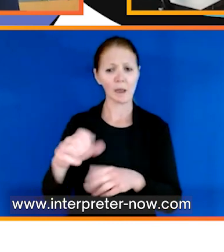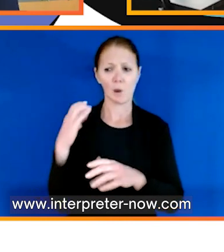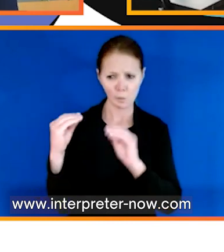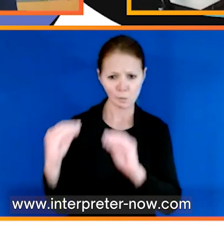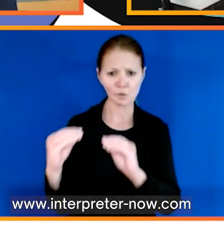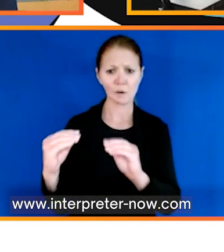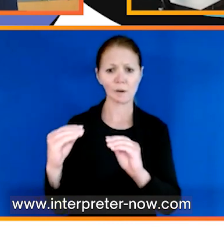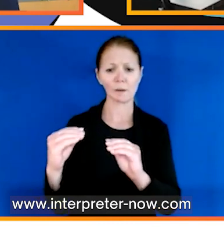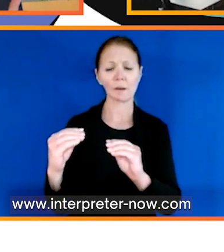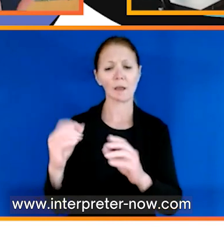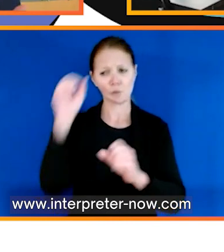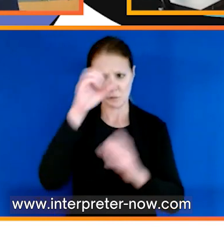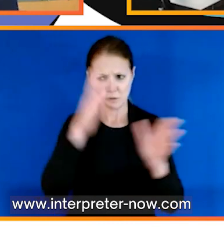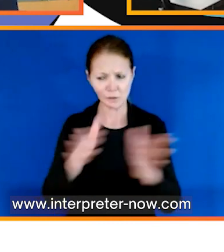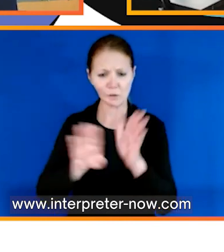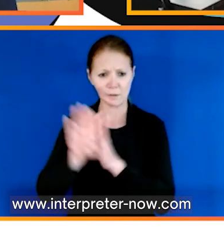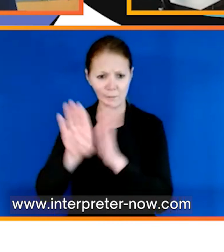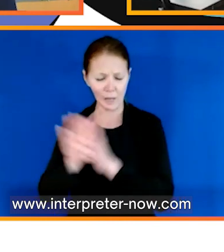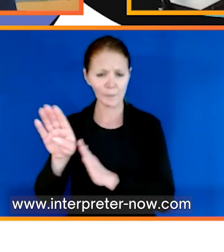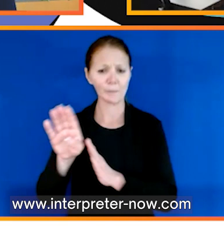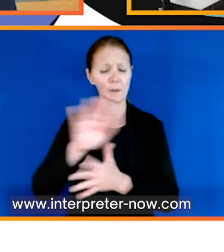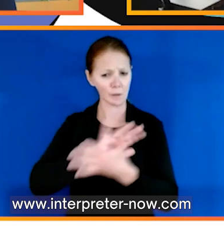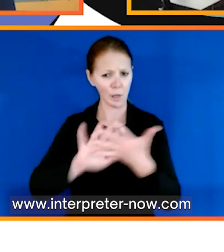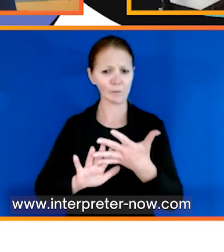and coaching and strategic development and all of that.